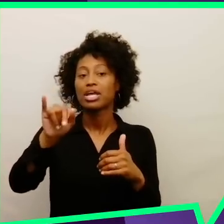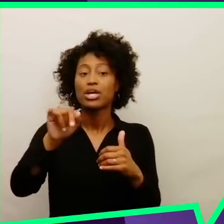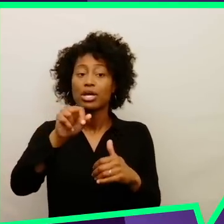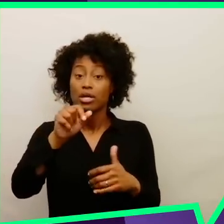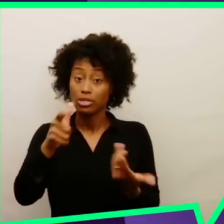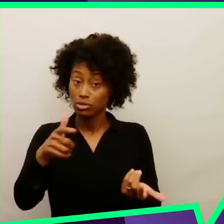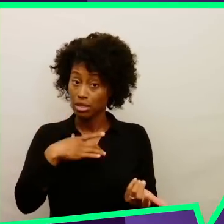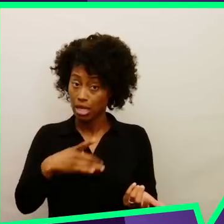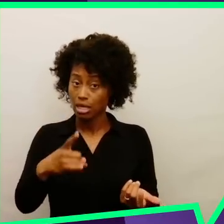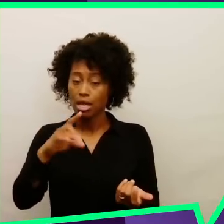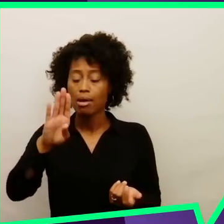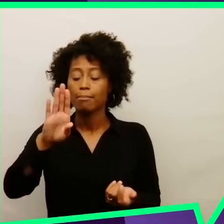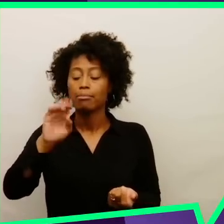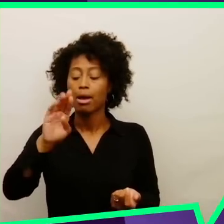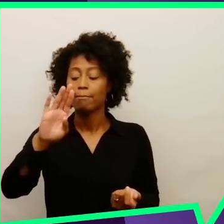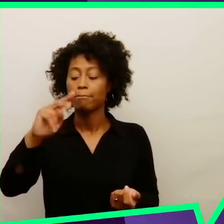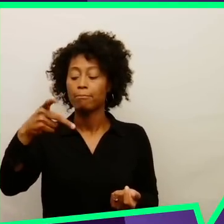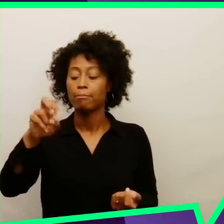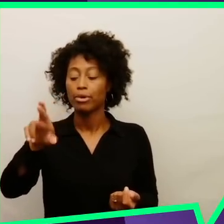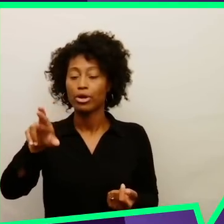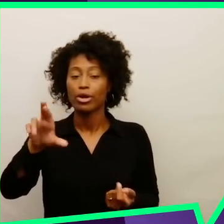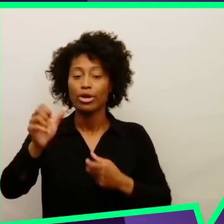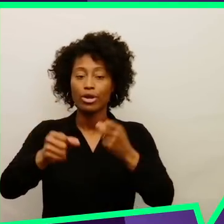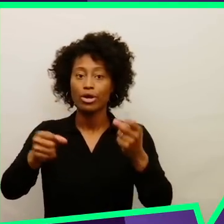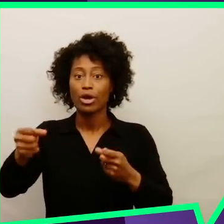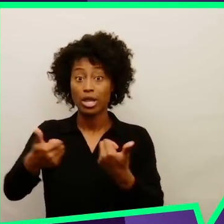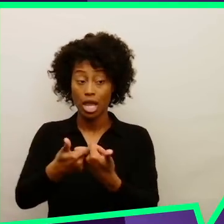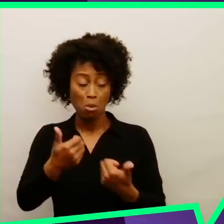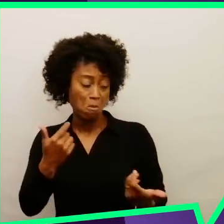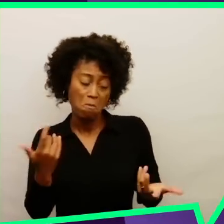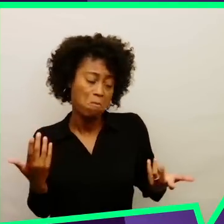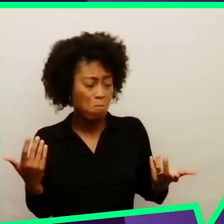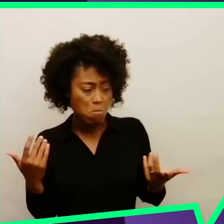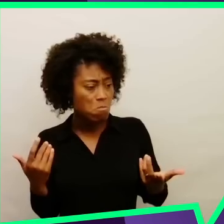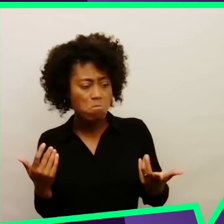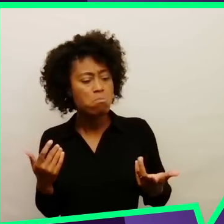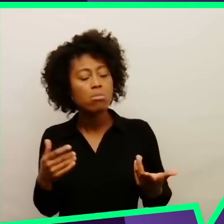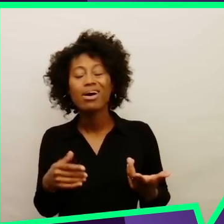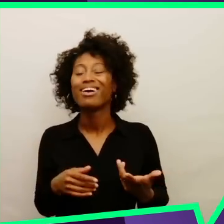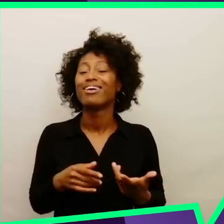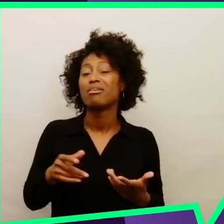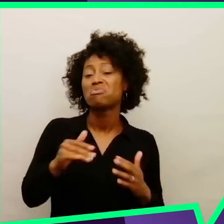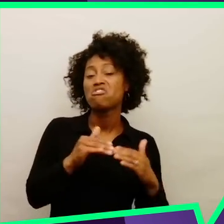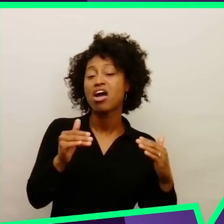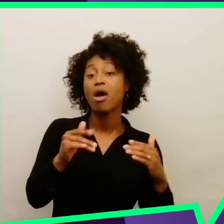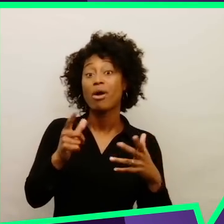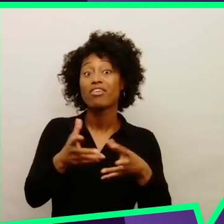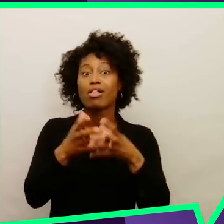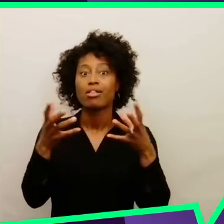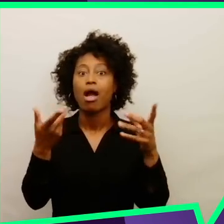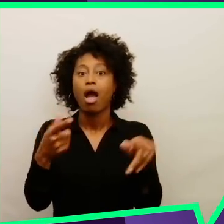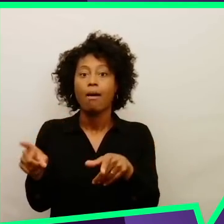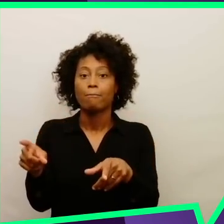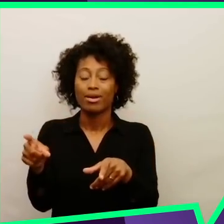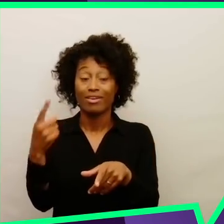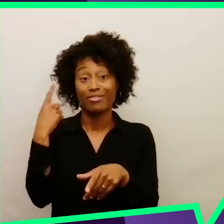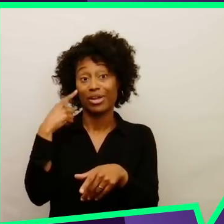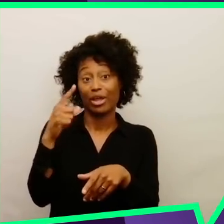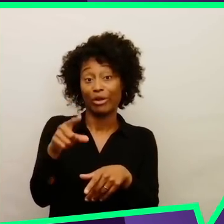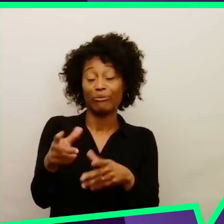Lily, are you a fan of the bumper car game? I don't know. Don't know. OK, that's fair. Well, right now we've got a lot on the line here.